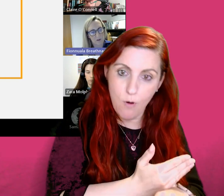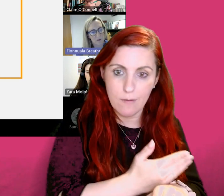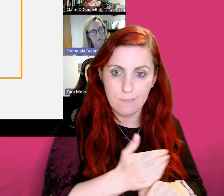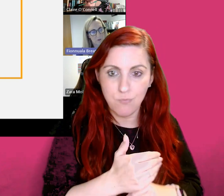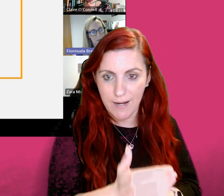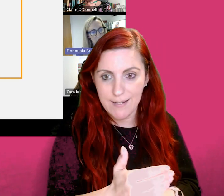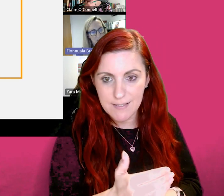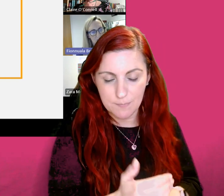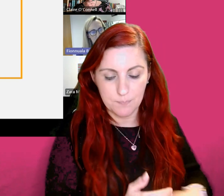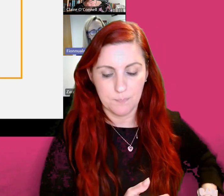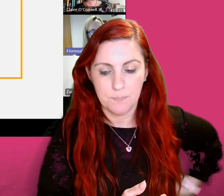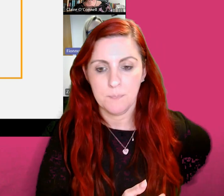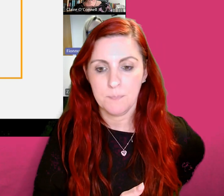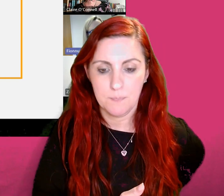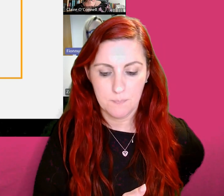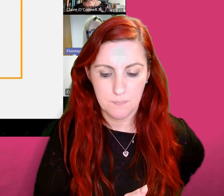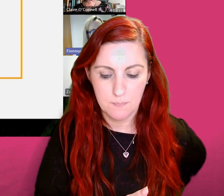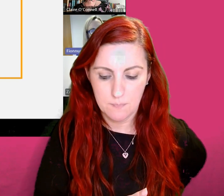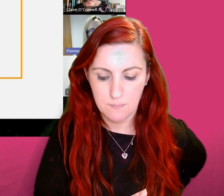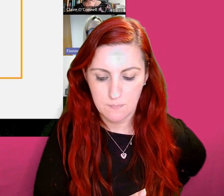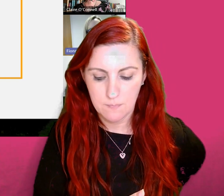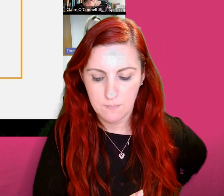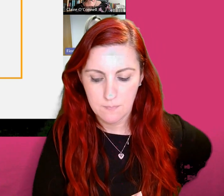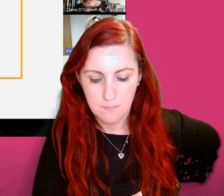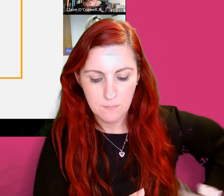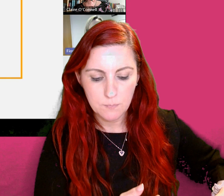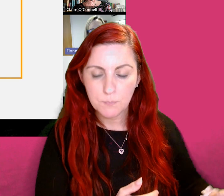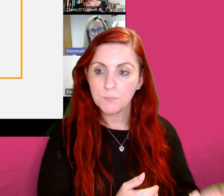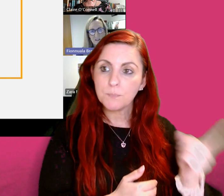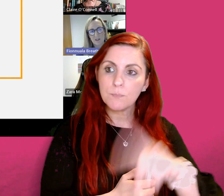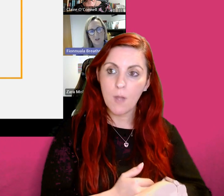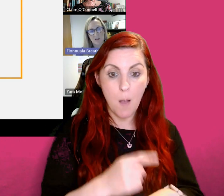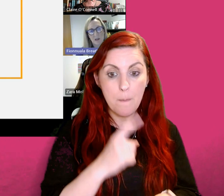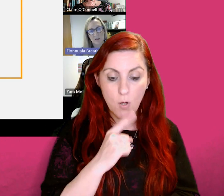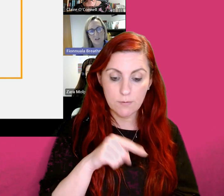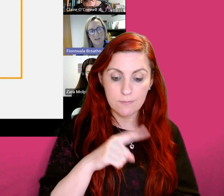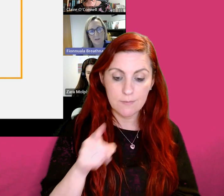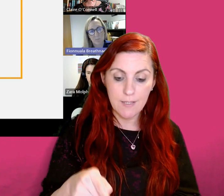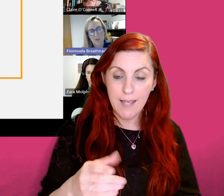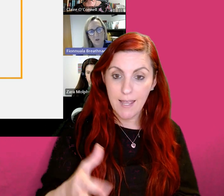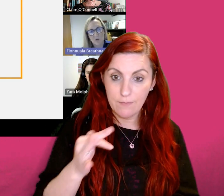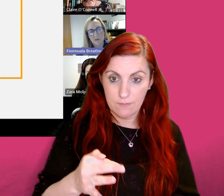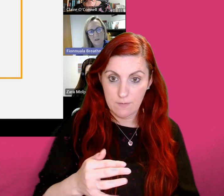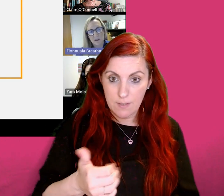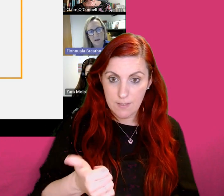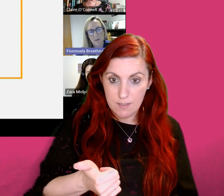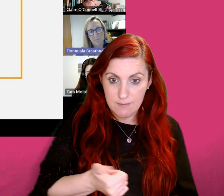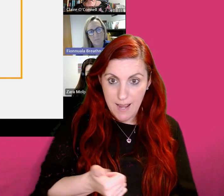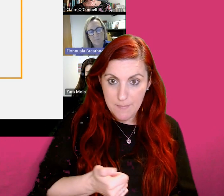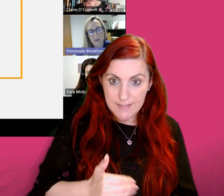1 and type two diabetes are potentially exposed and whereas with gestational diabetes those um